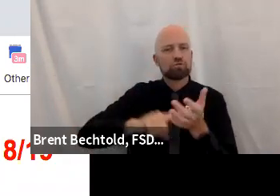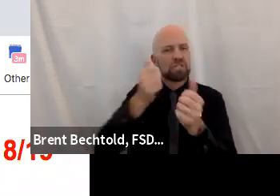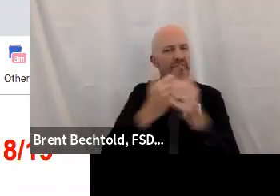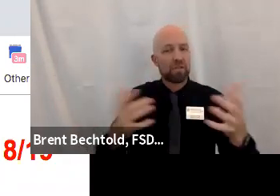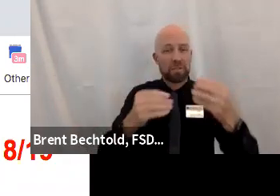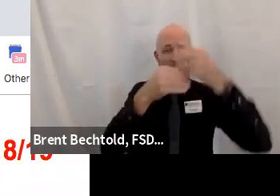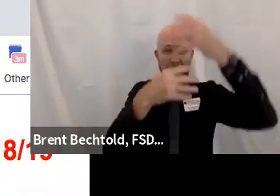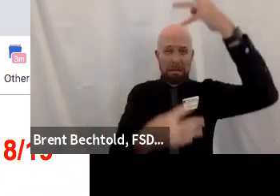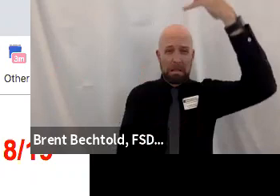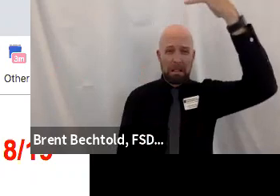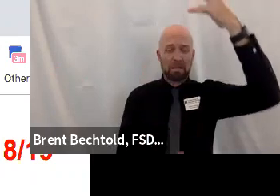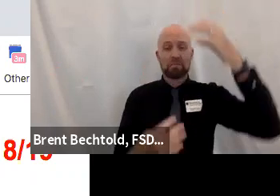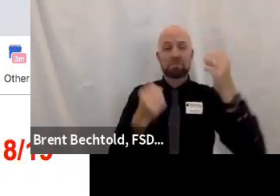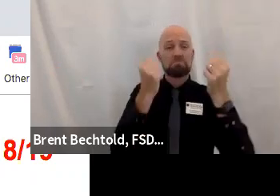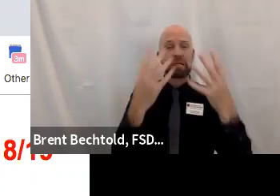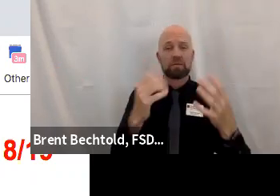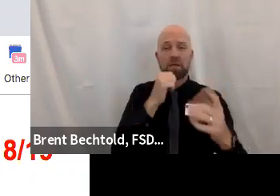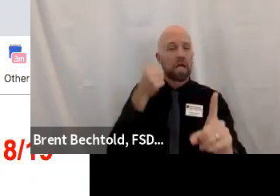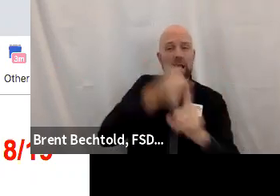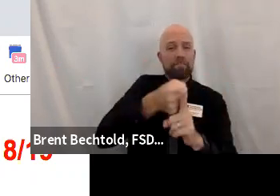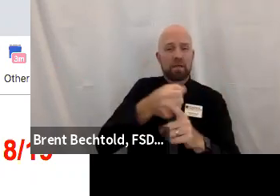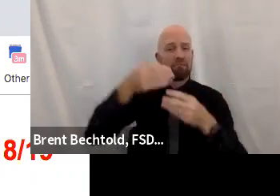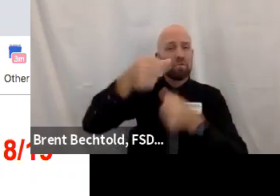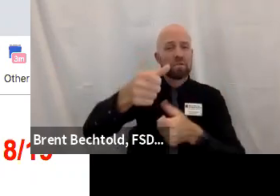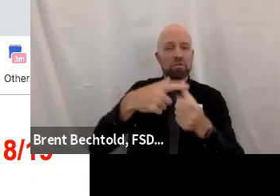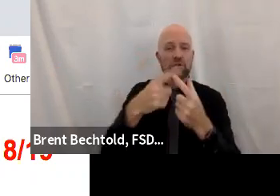They researched everything and put together this information